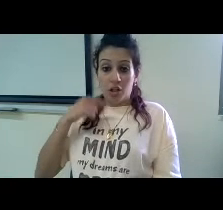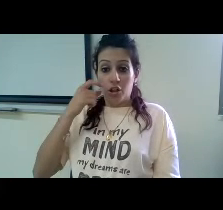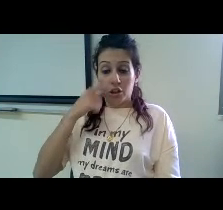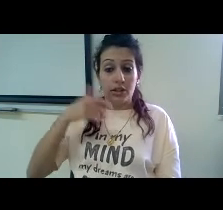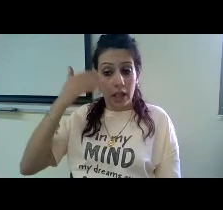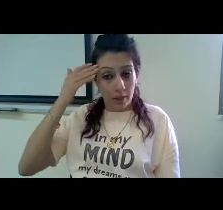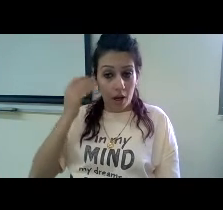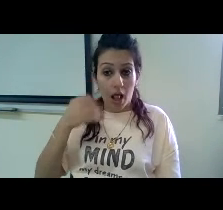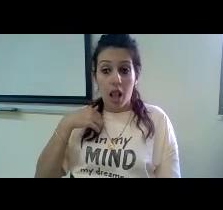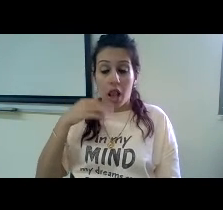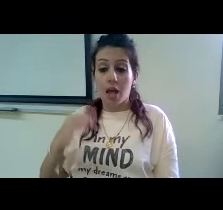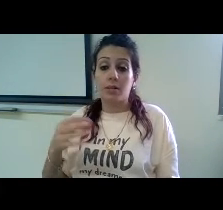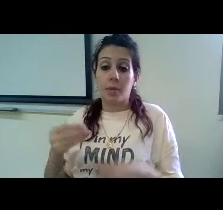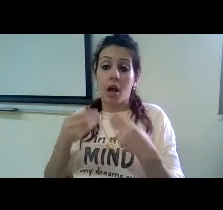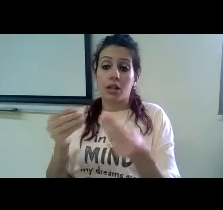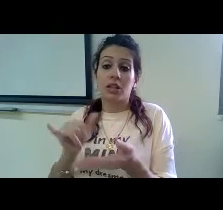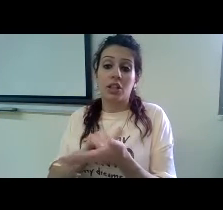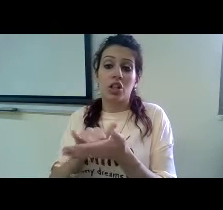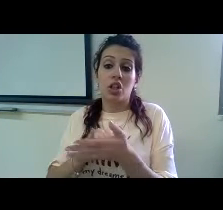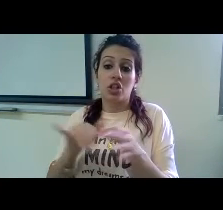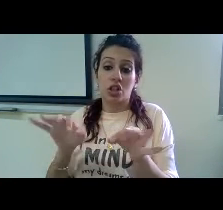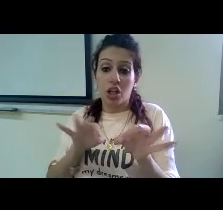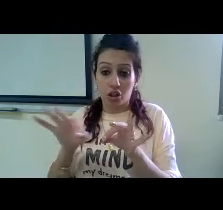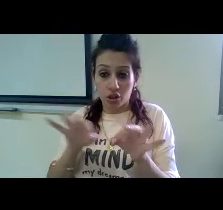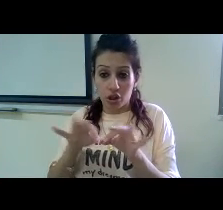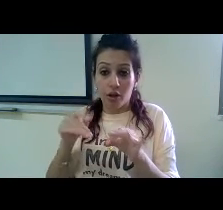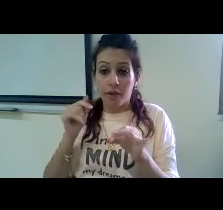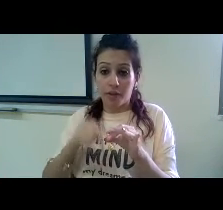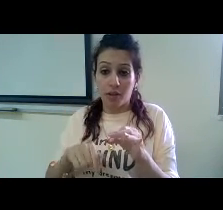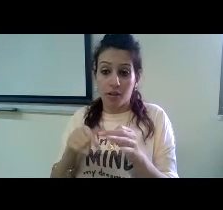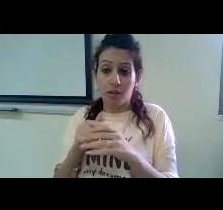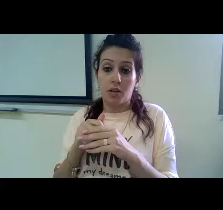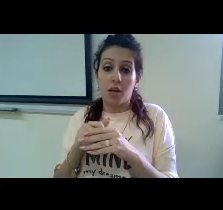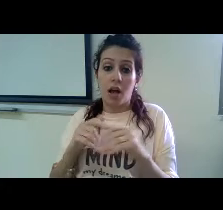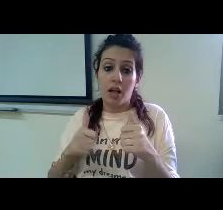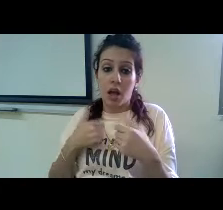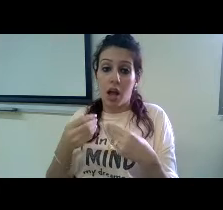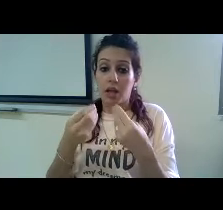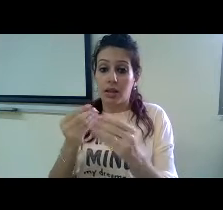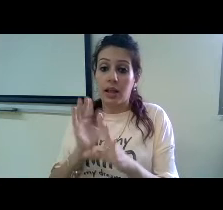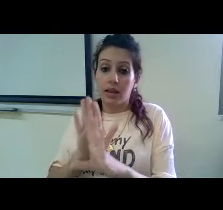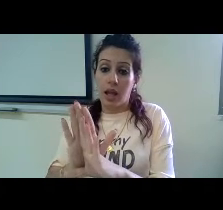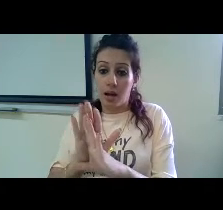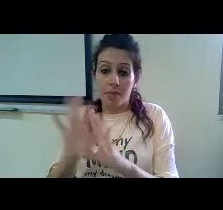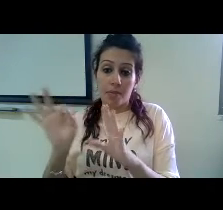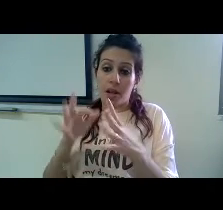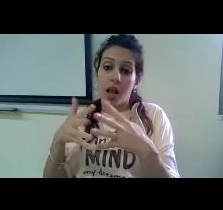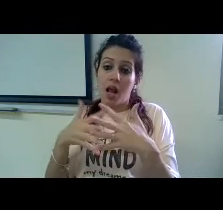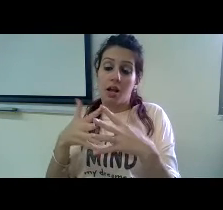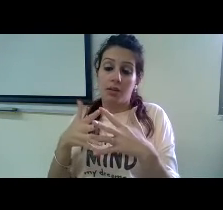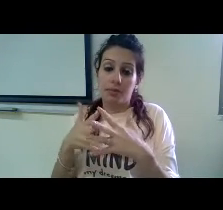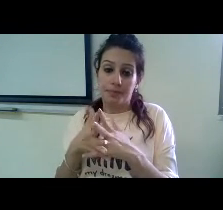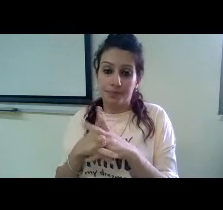the foundation of the partnership needs to be built from a positive relationship,